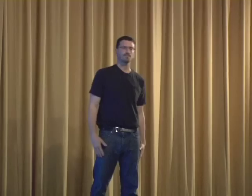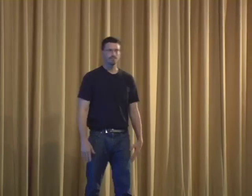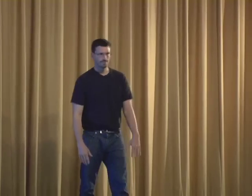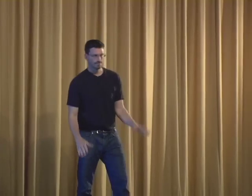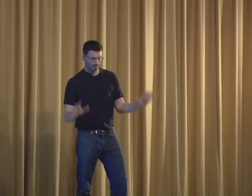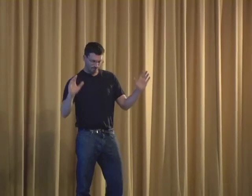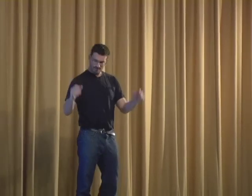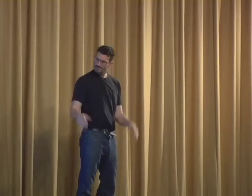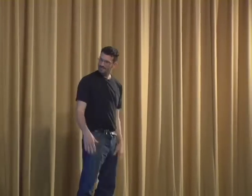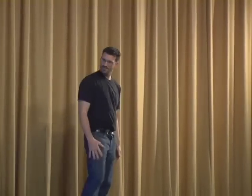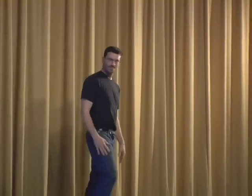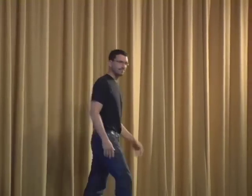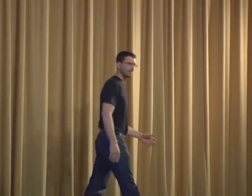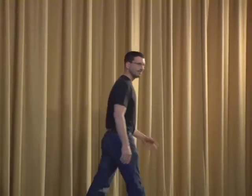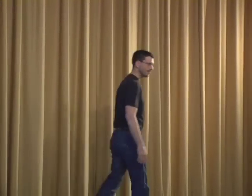Thank you.